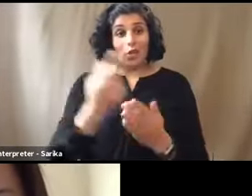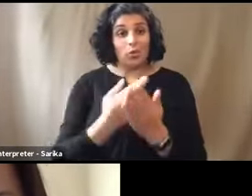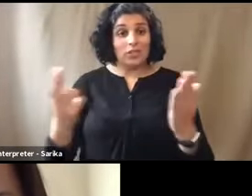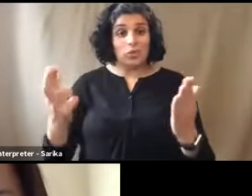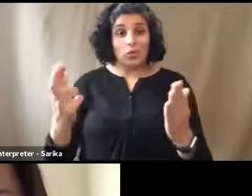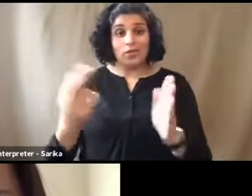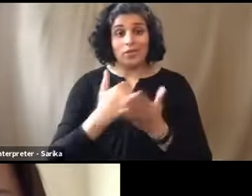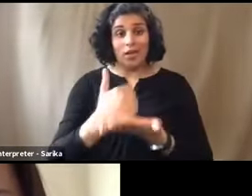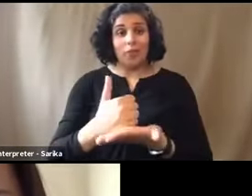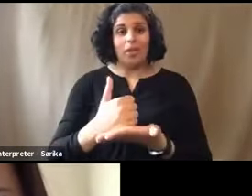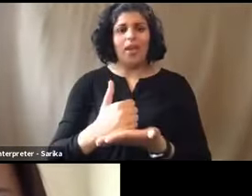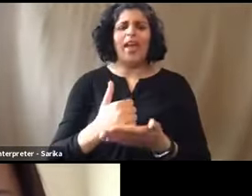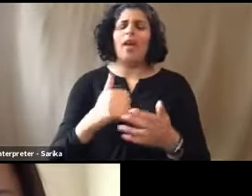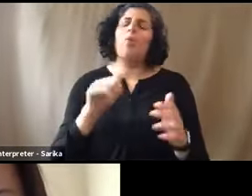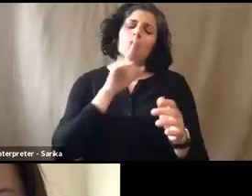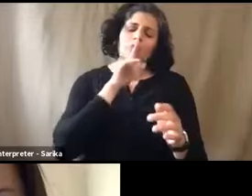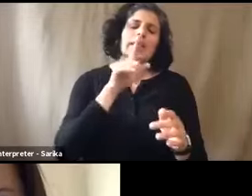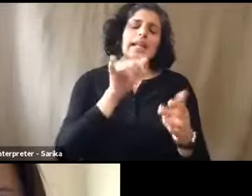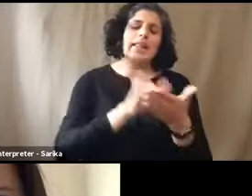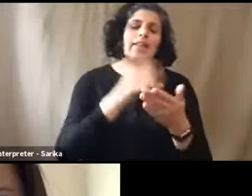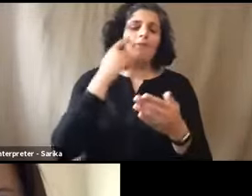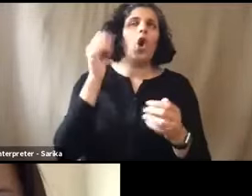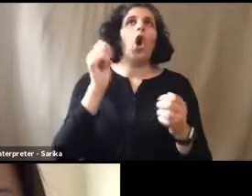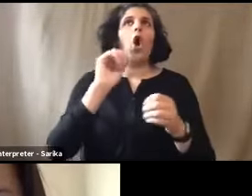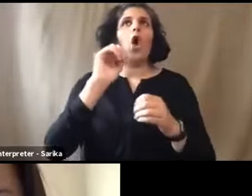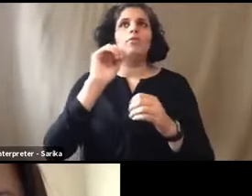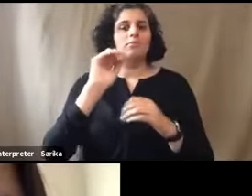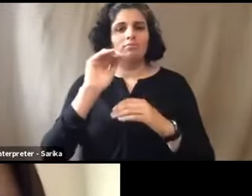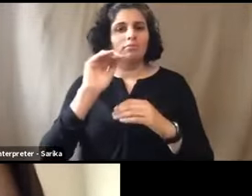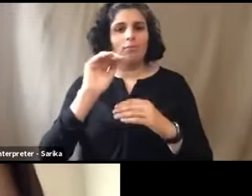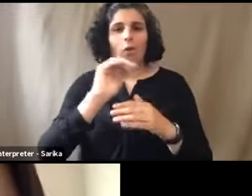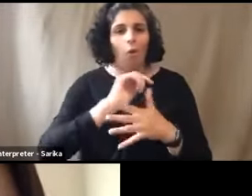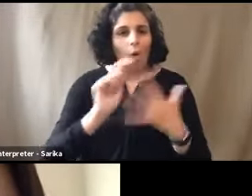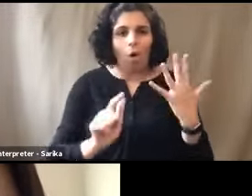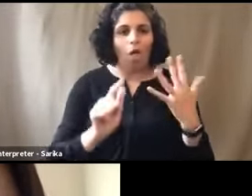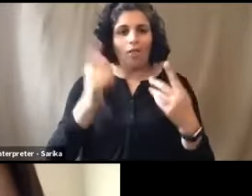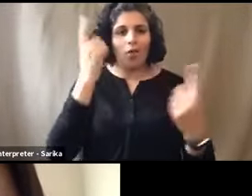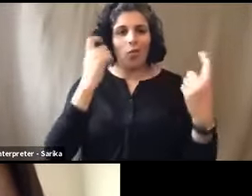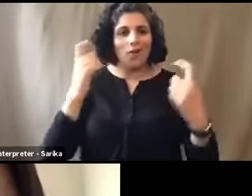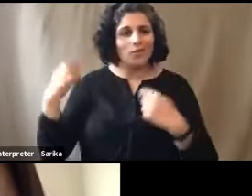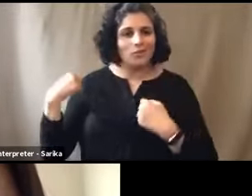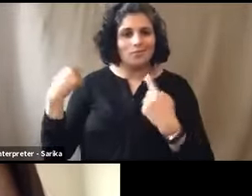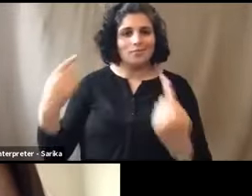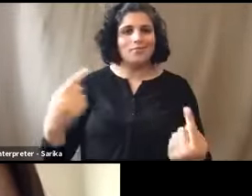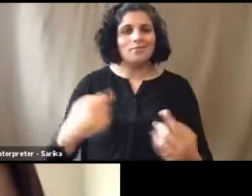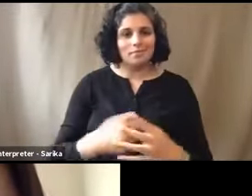And that goes for all questions that may have been asked or not asked, or if you have any